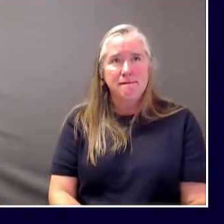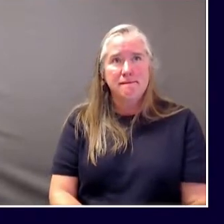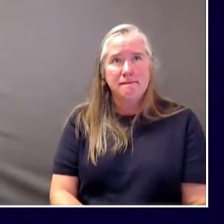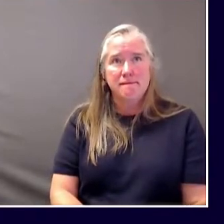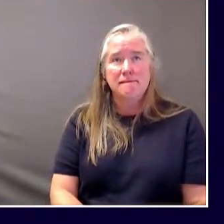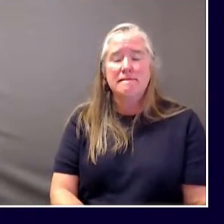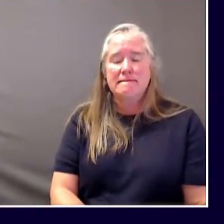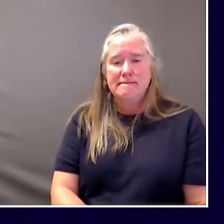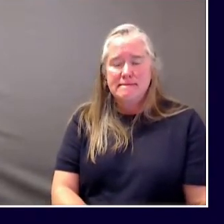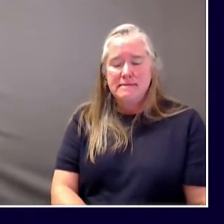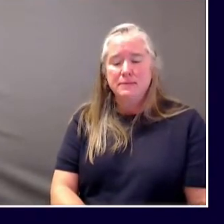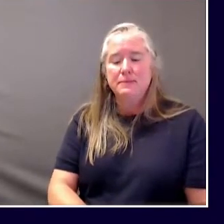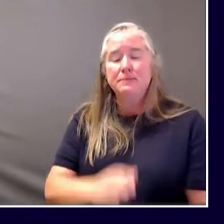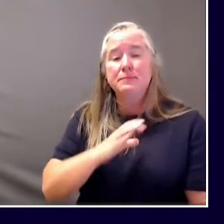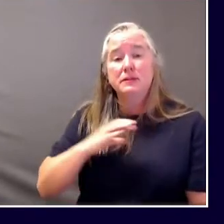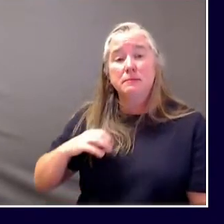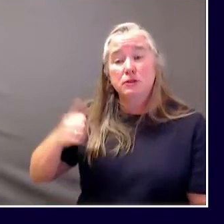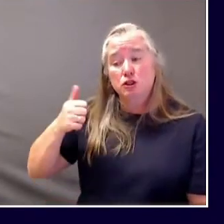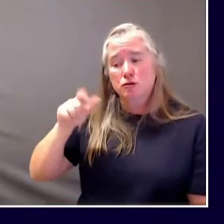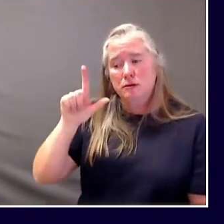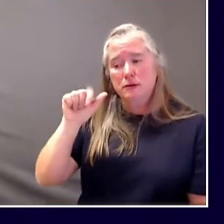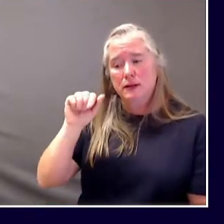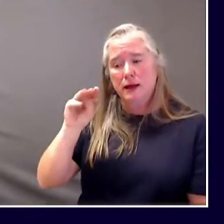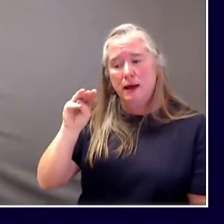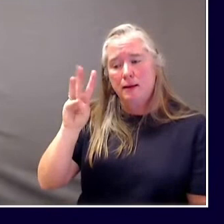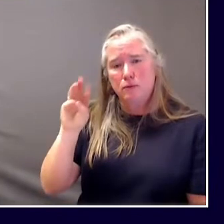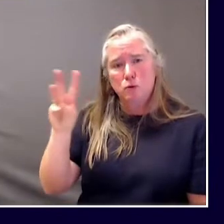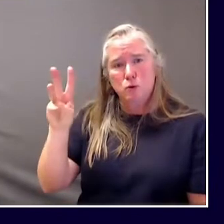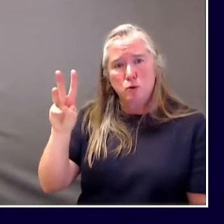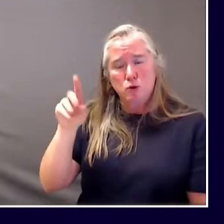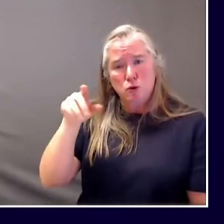you did find out things like